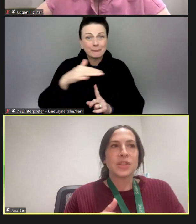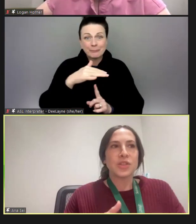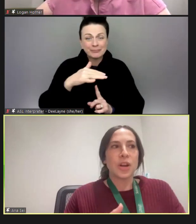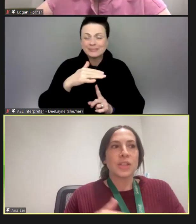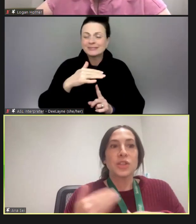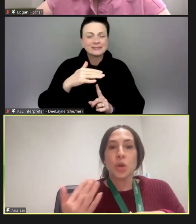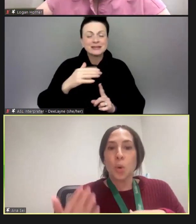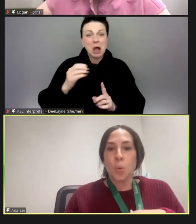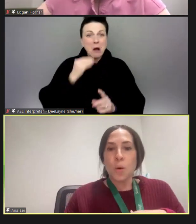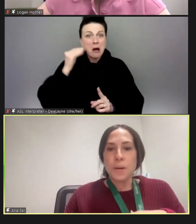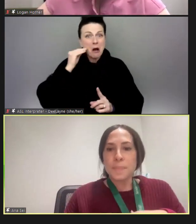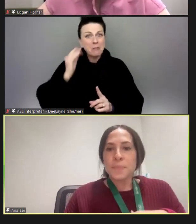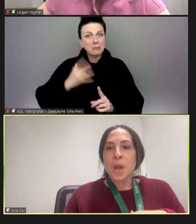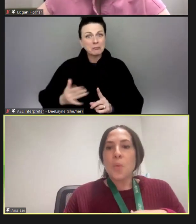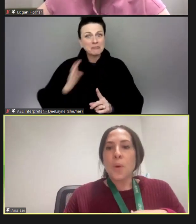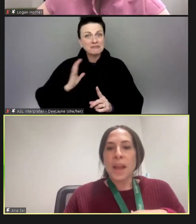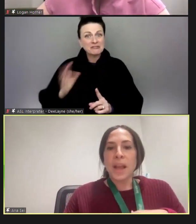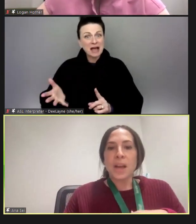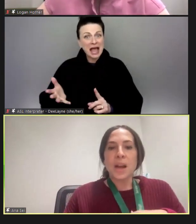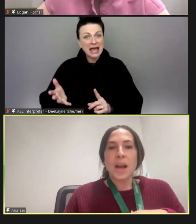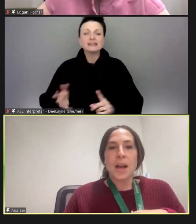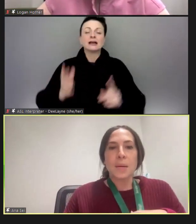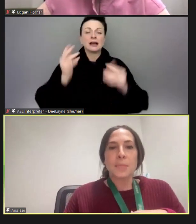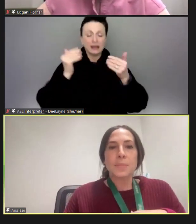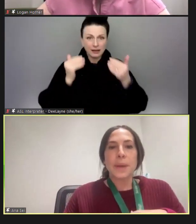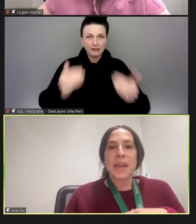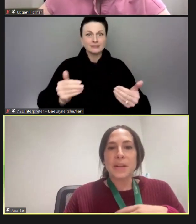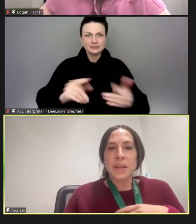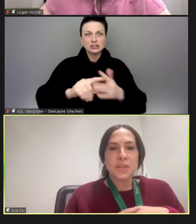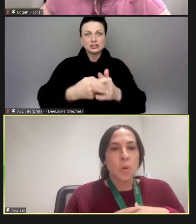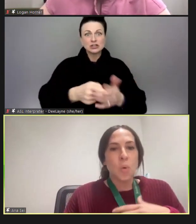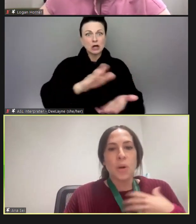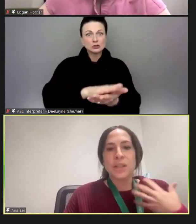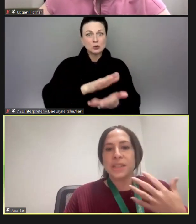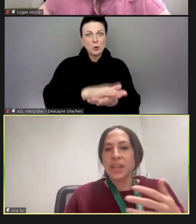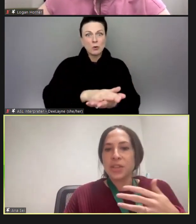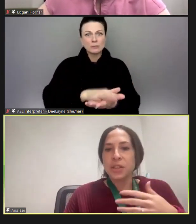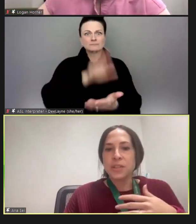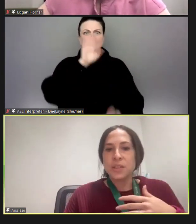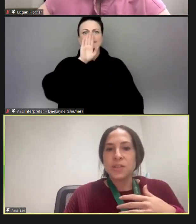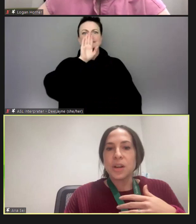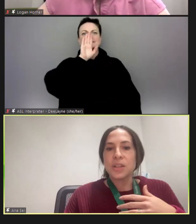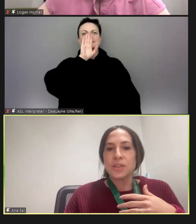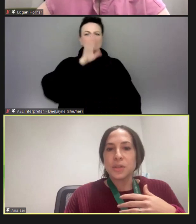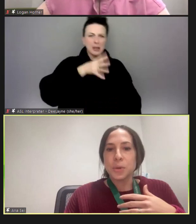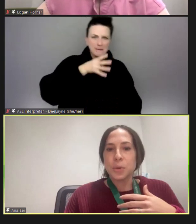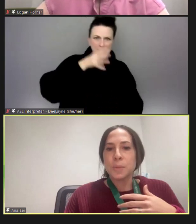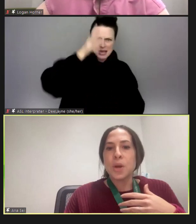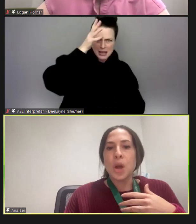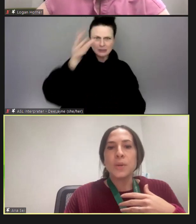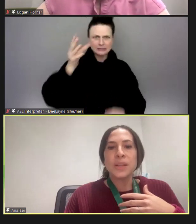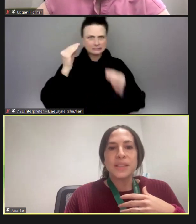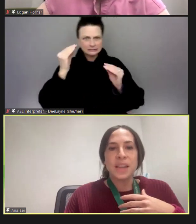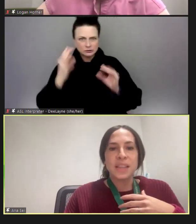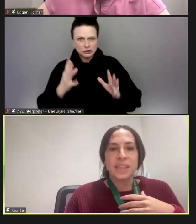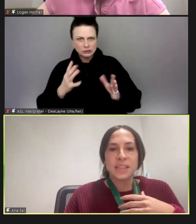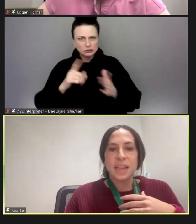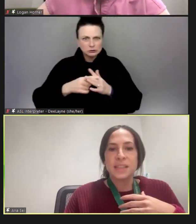start school where um parents or